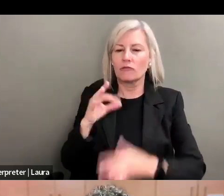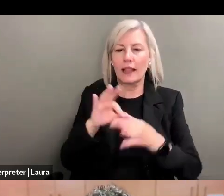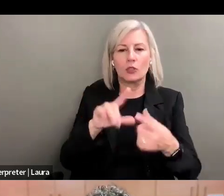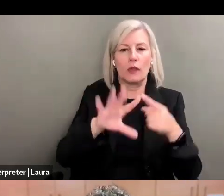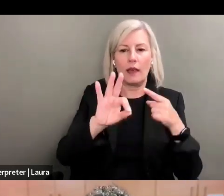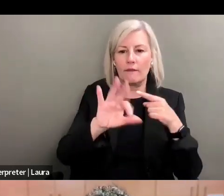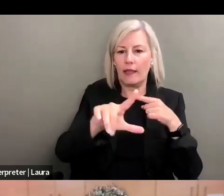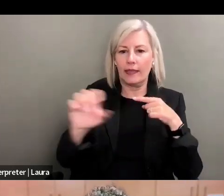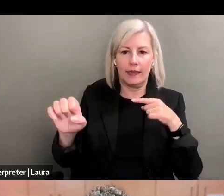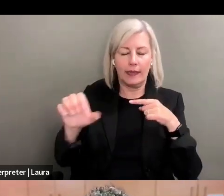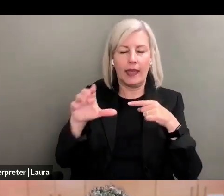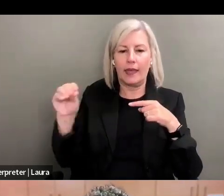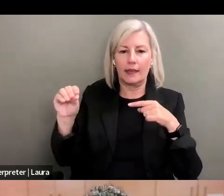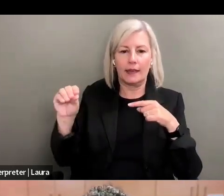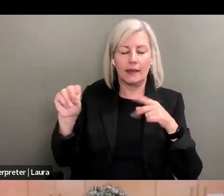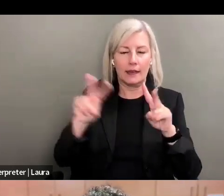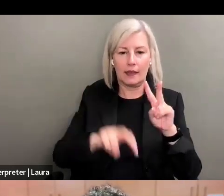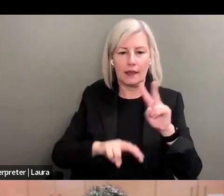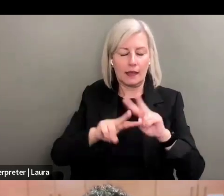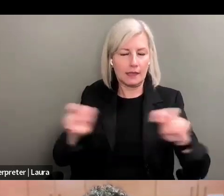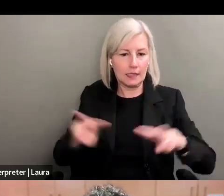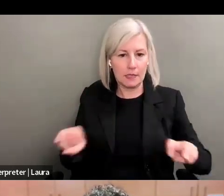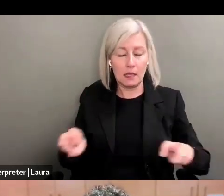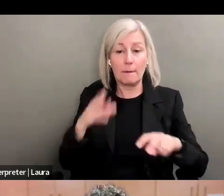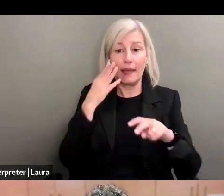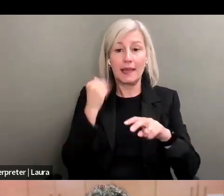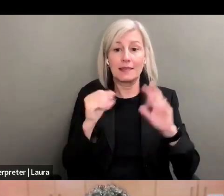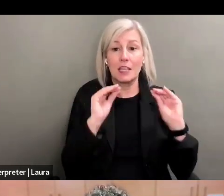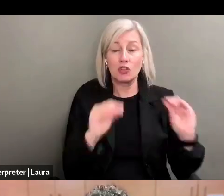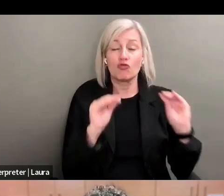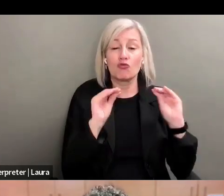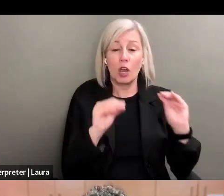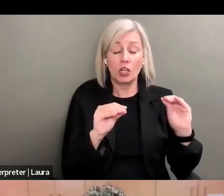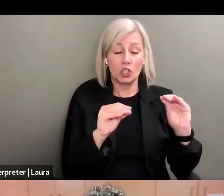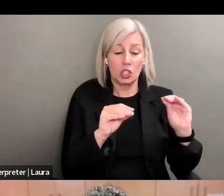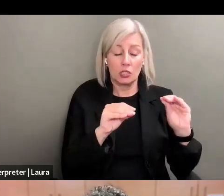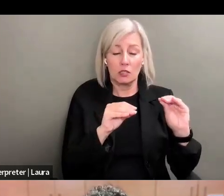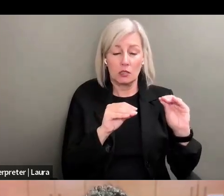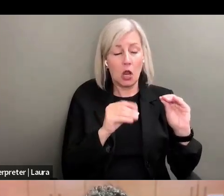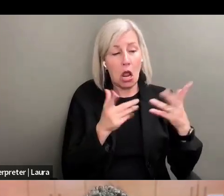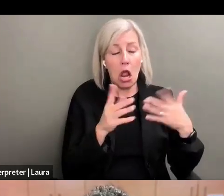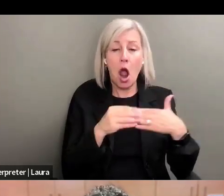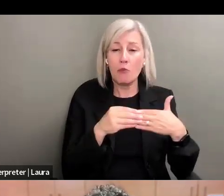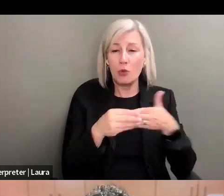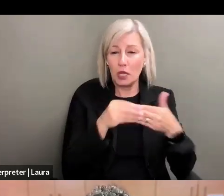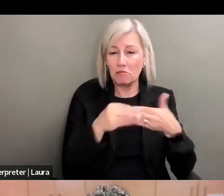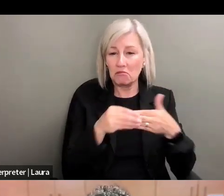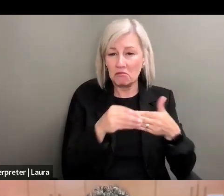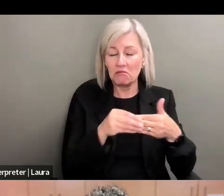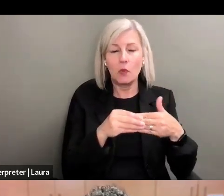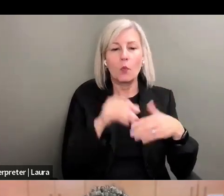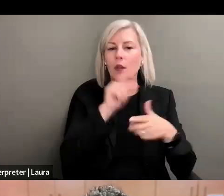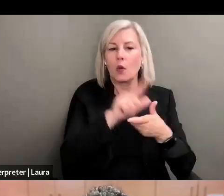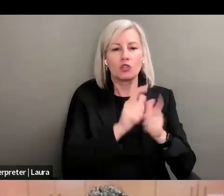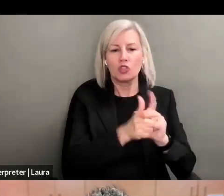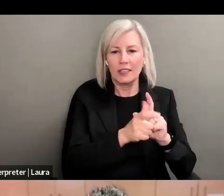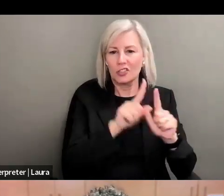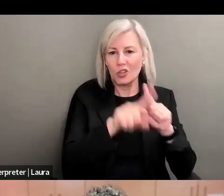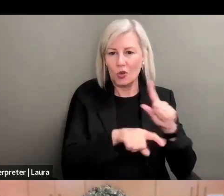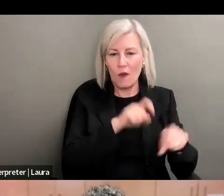and evaluations is that the instructions are somewhat loose for most of them. I think obviously we don't change the questions on the questionnaire type